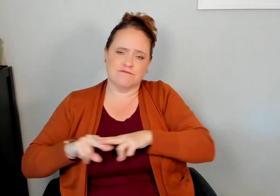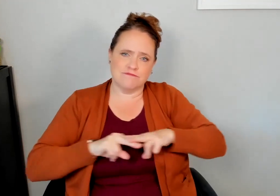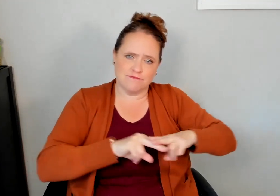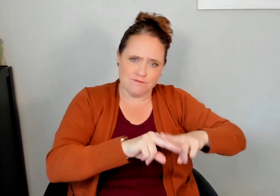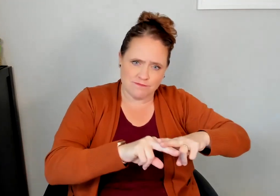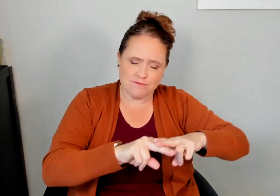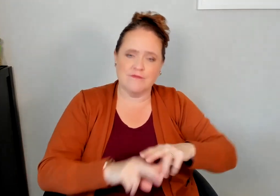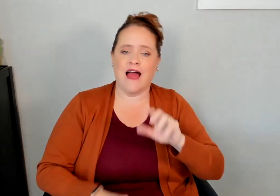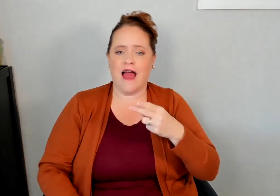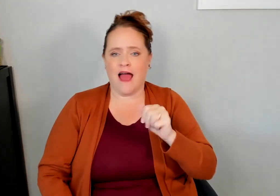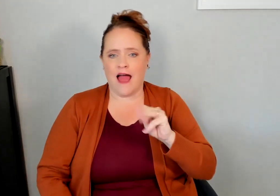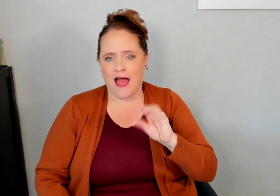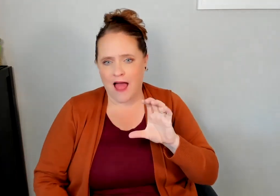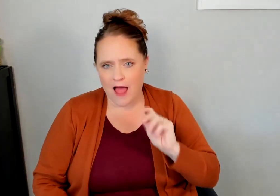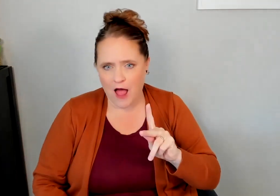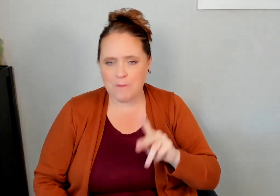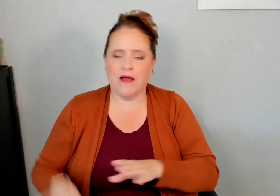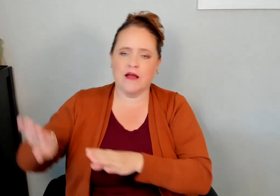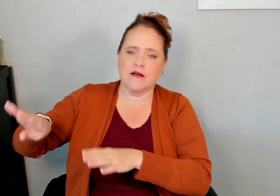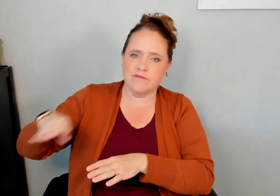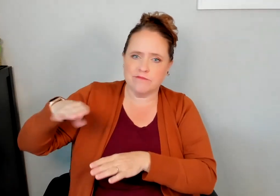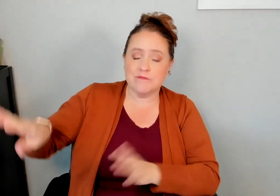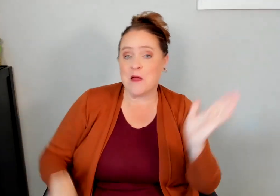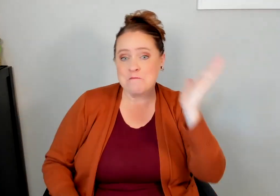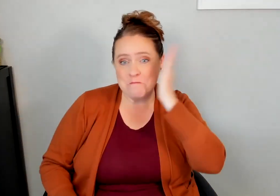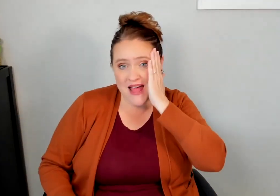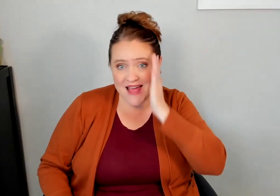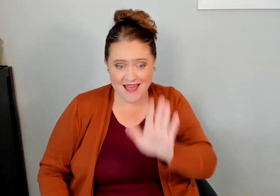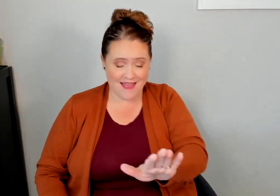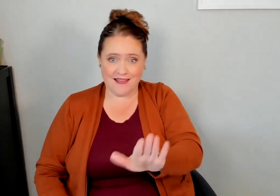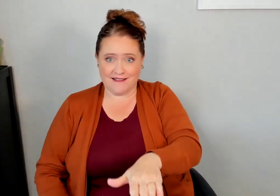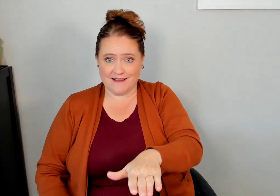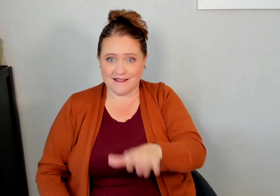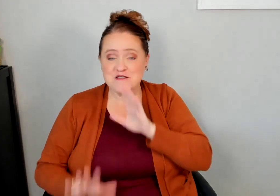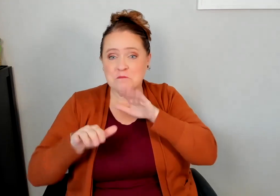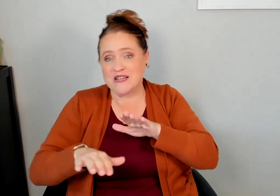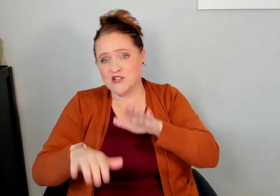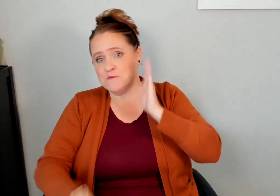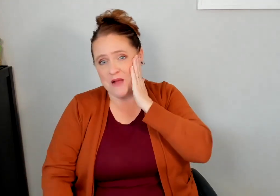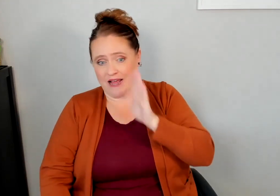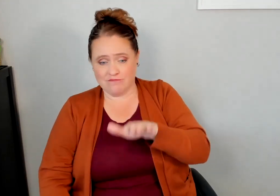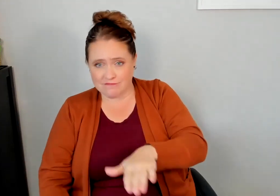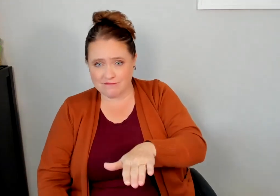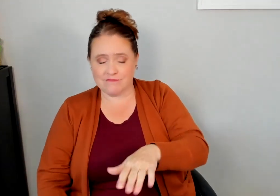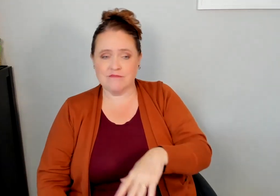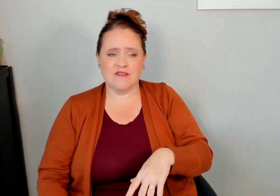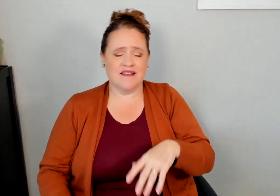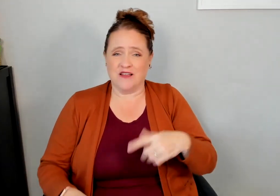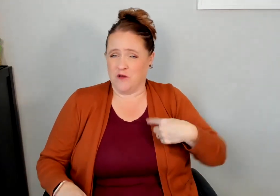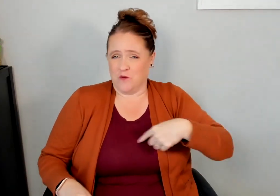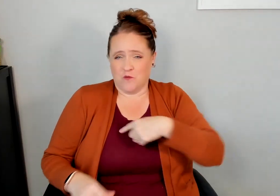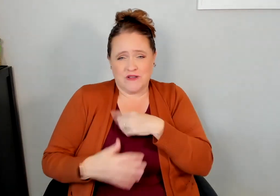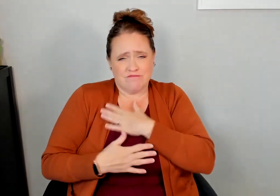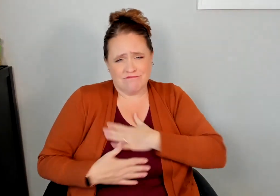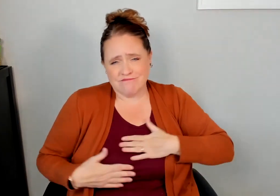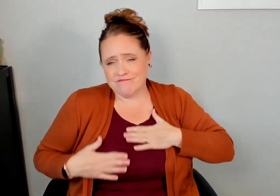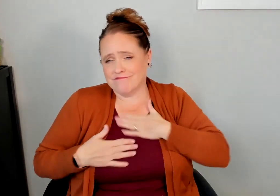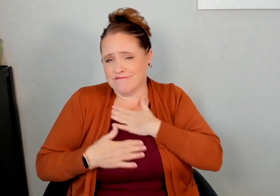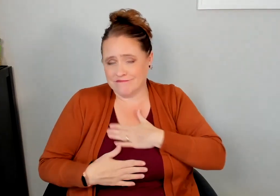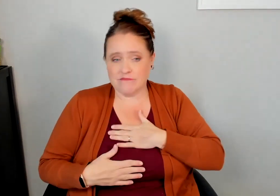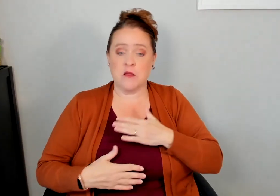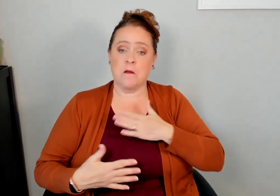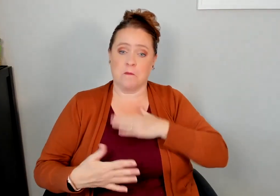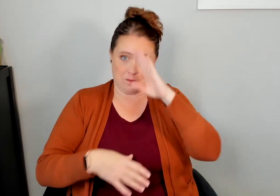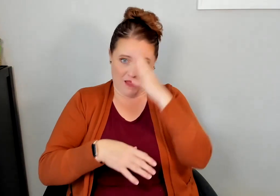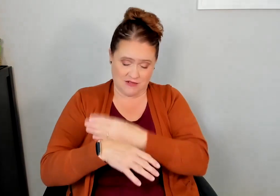chairs a hammock and a beach bed they had a beach bed out there and we so enjoyed that space travis